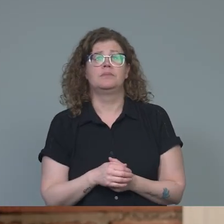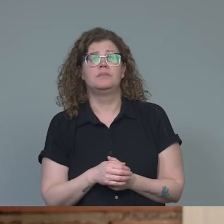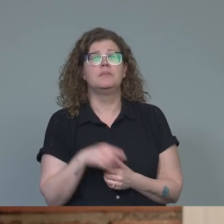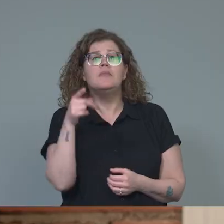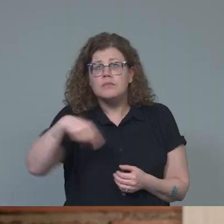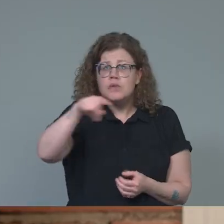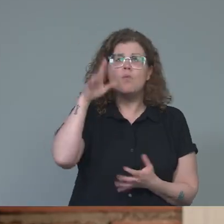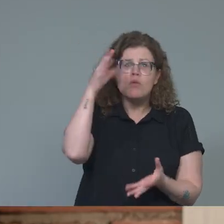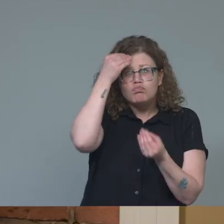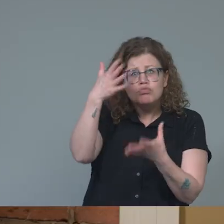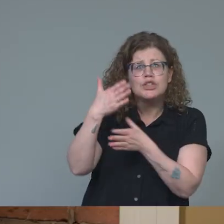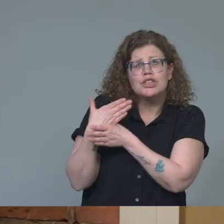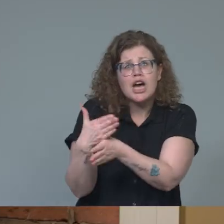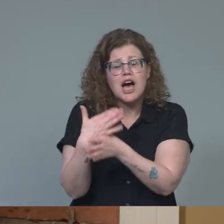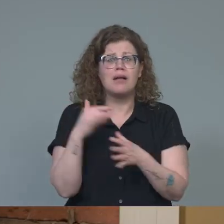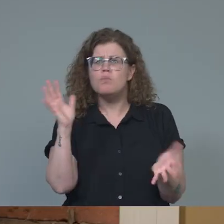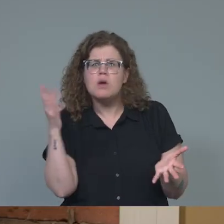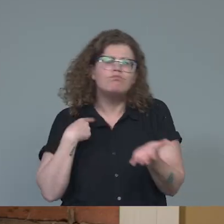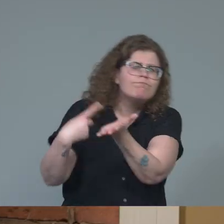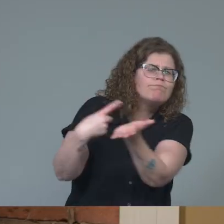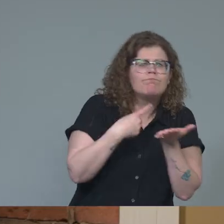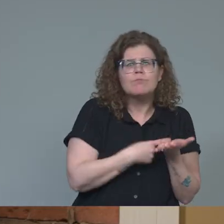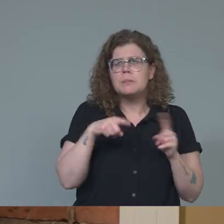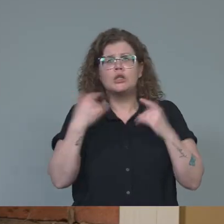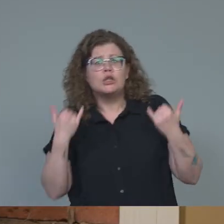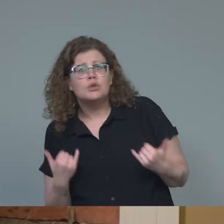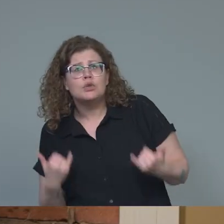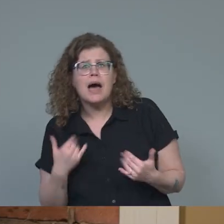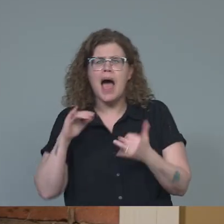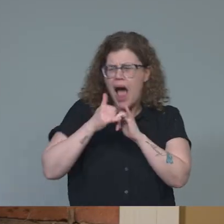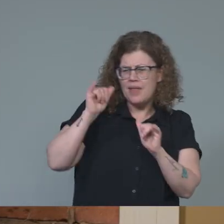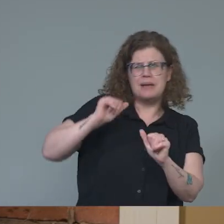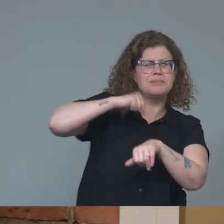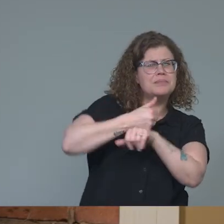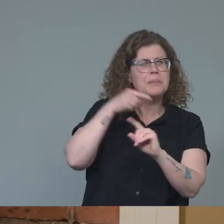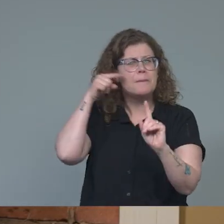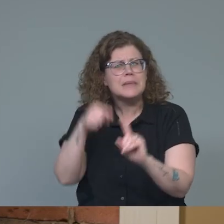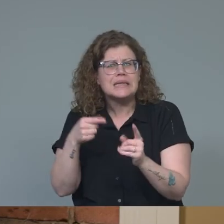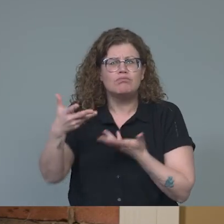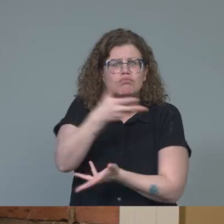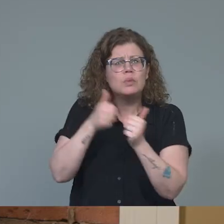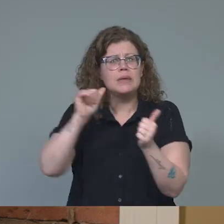and shared with. But what we're talking about here today very specifically is how to engage